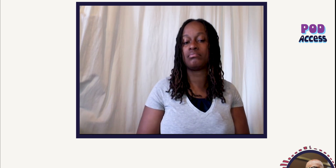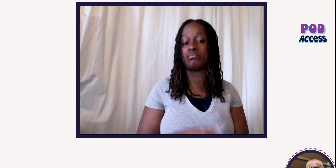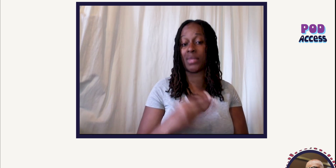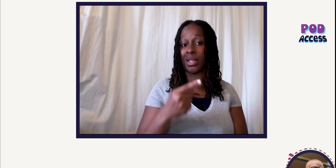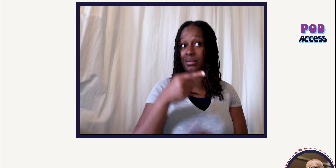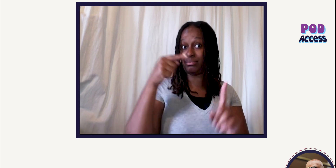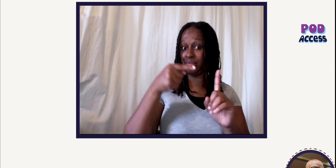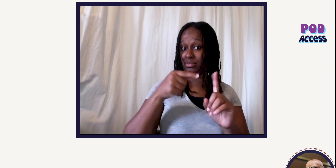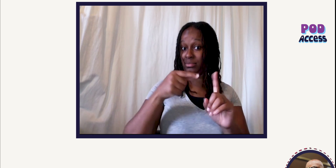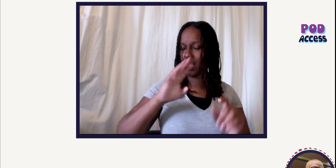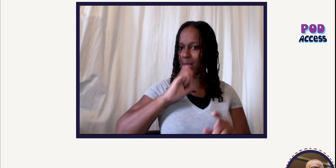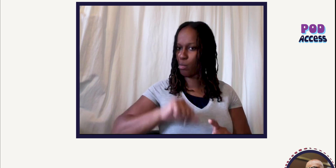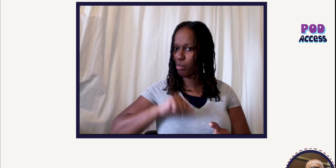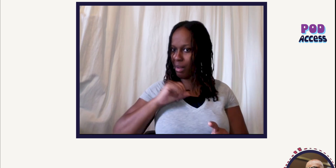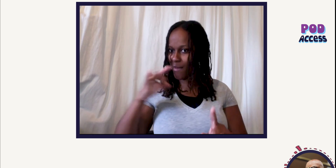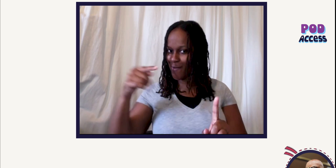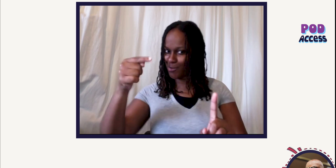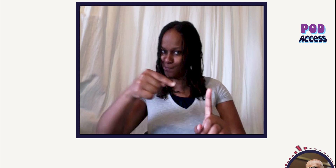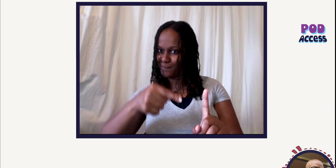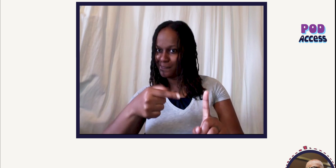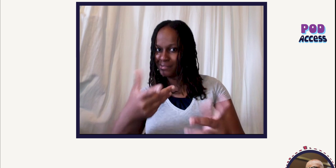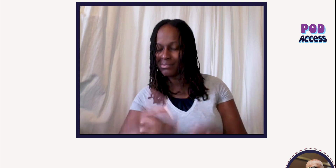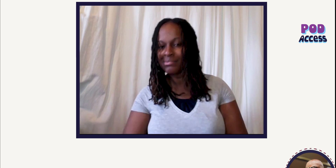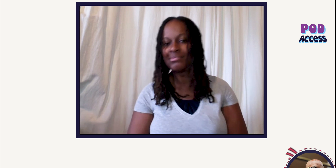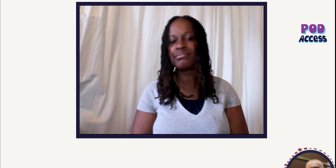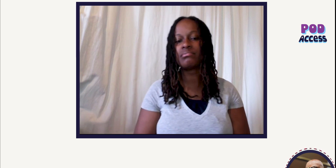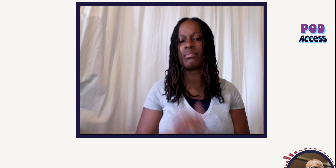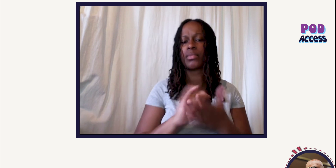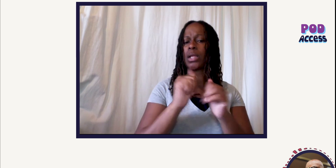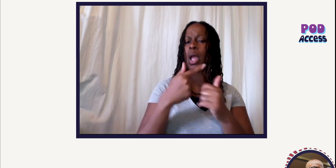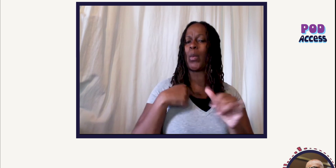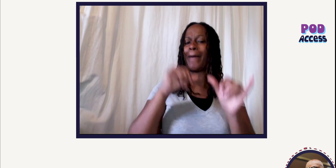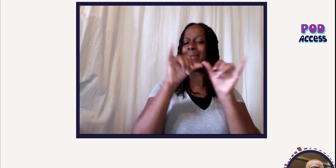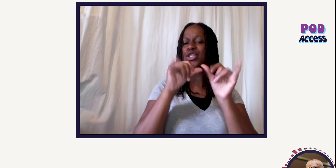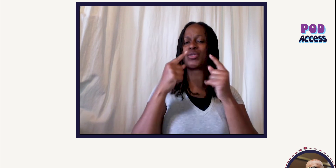That's how we measure success versus we had a million downloads, yet kids in St. Louis who are Black